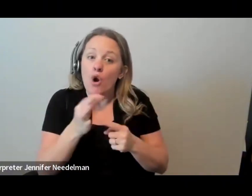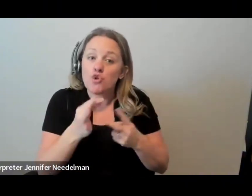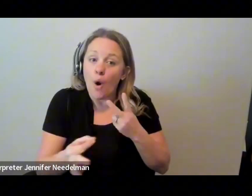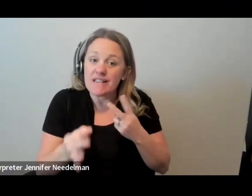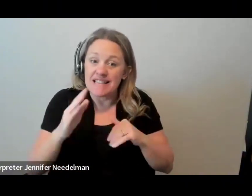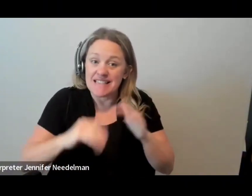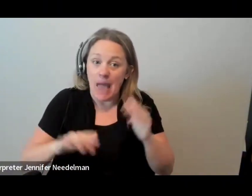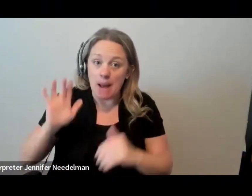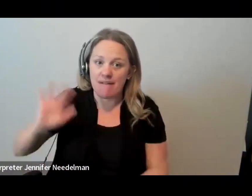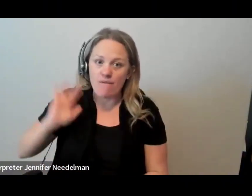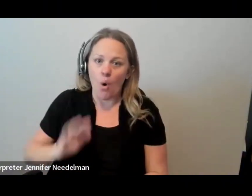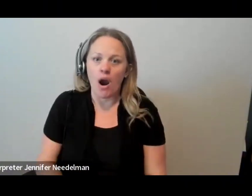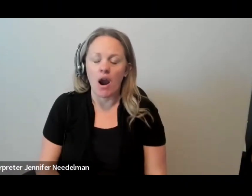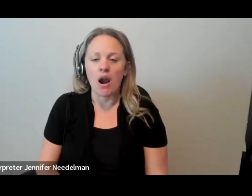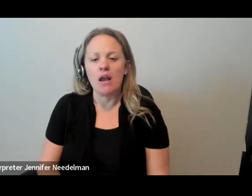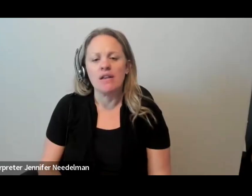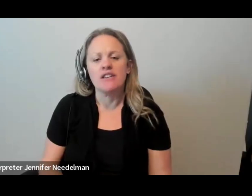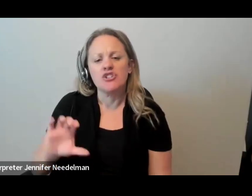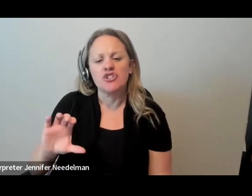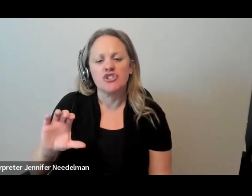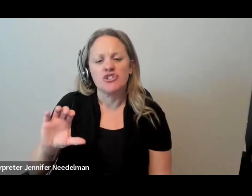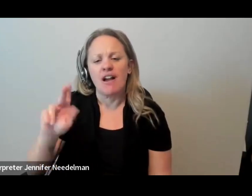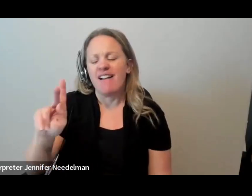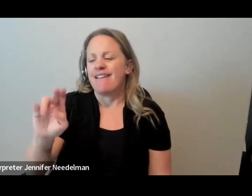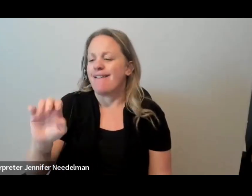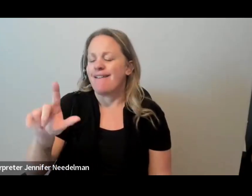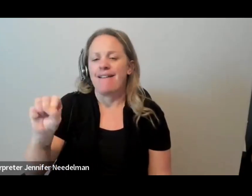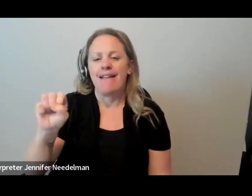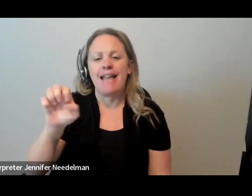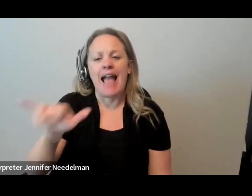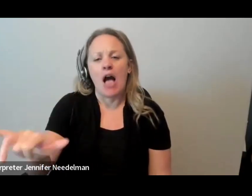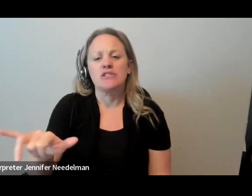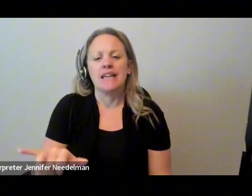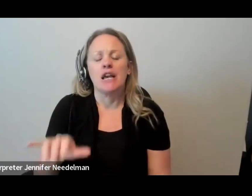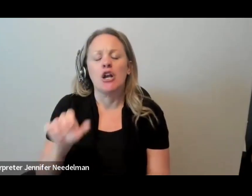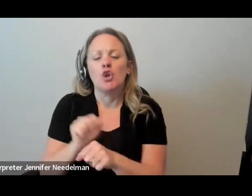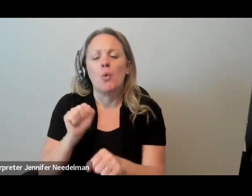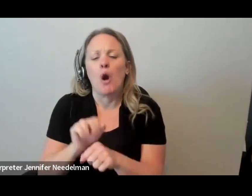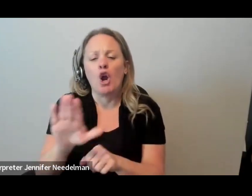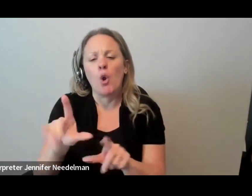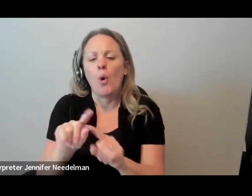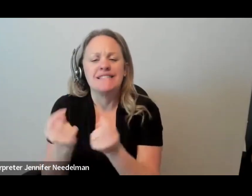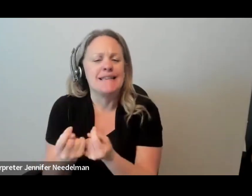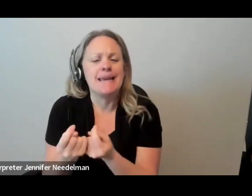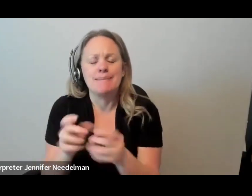Tells you because of the work you and your team are doing at ADP and you always have to be